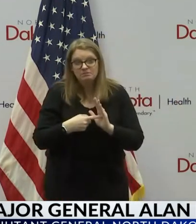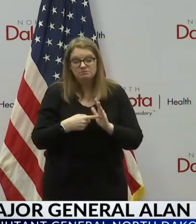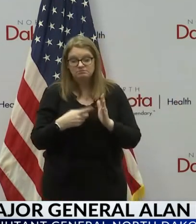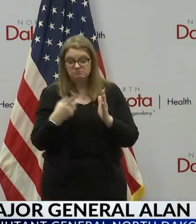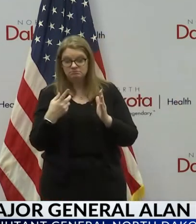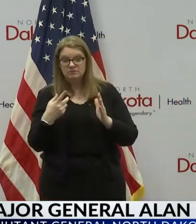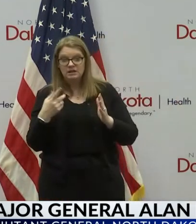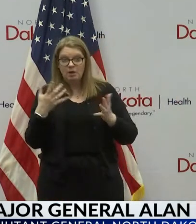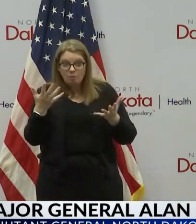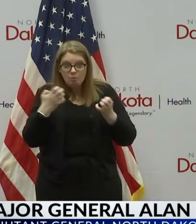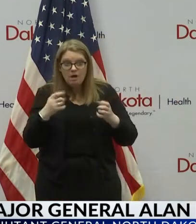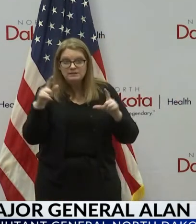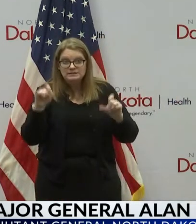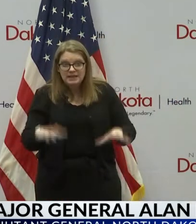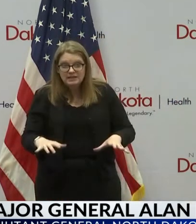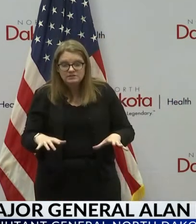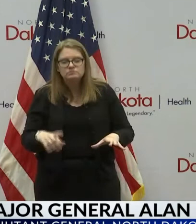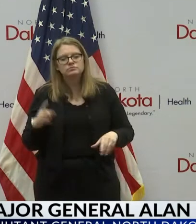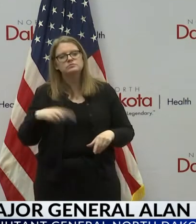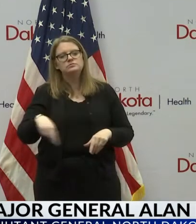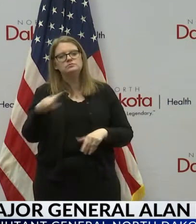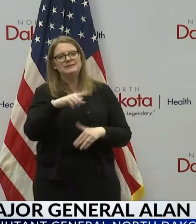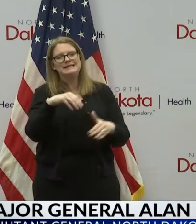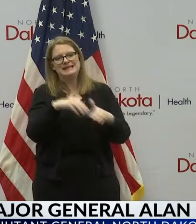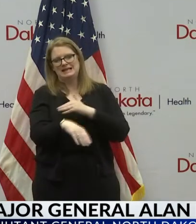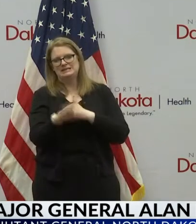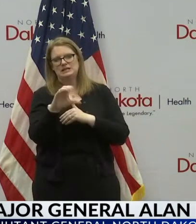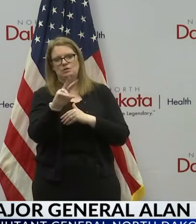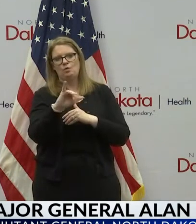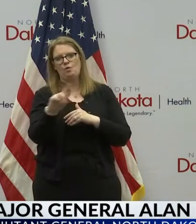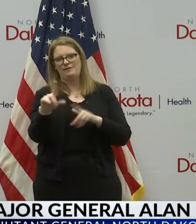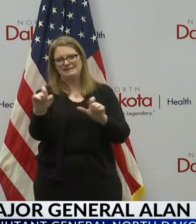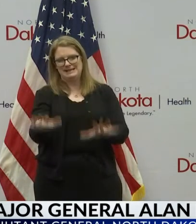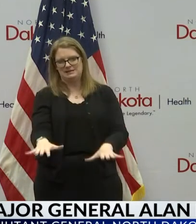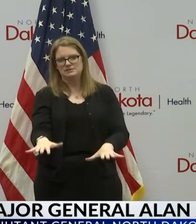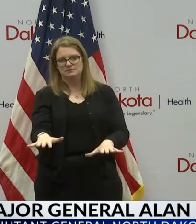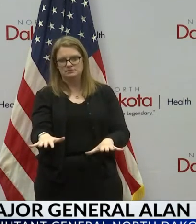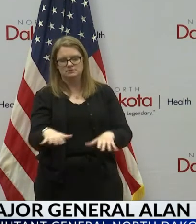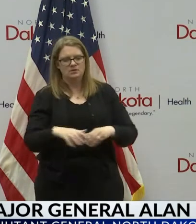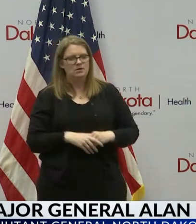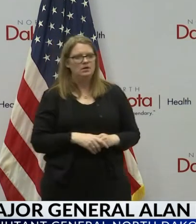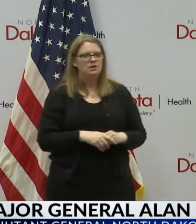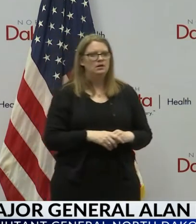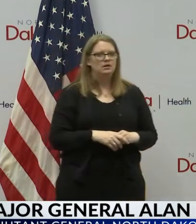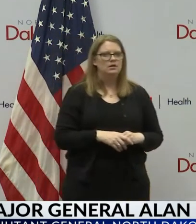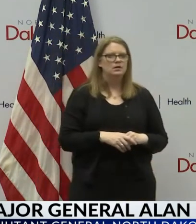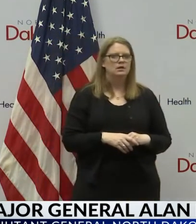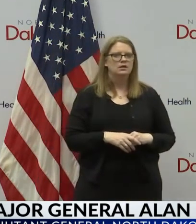STATE, TO ENSURE THAT ANYONE WHO IS SYMPTOMATIC AND WANTS A COVID-19 TEST CAN GET A COVID-19